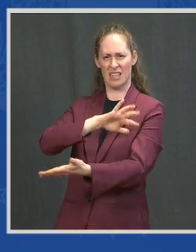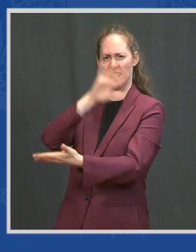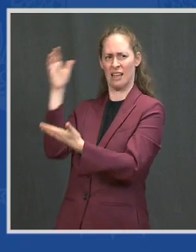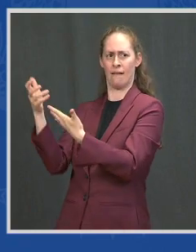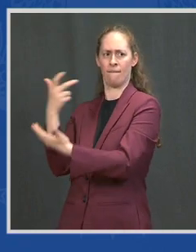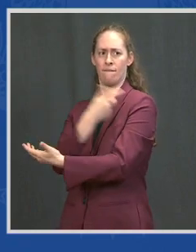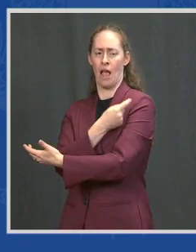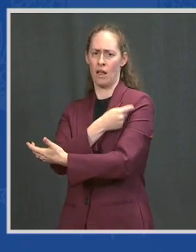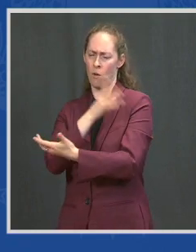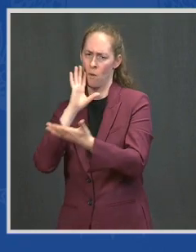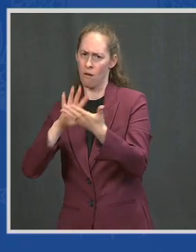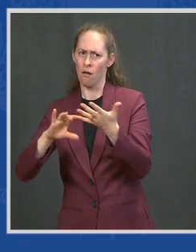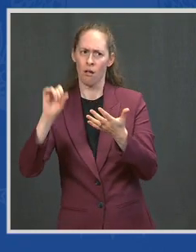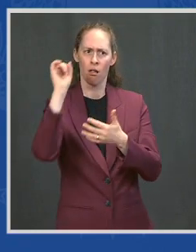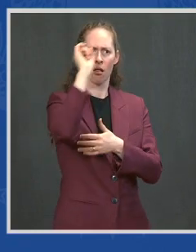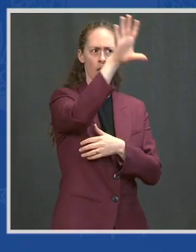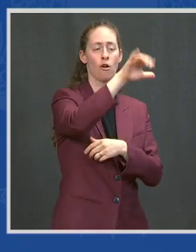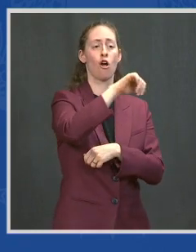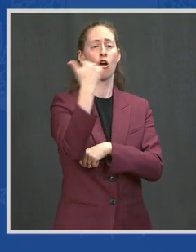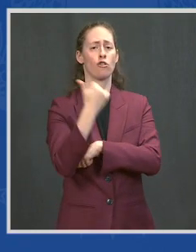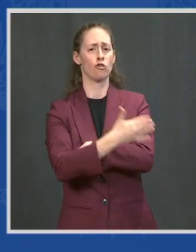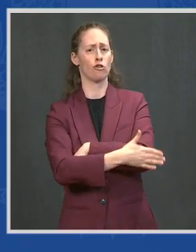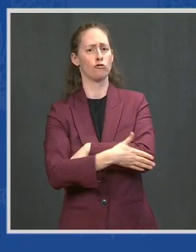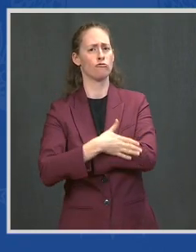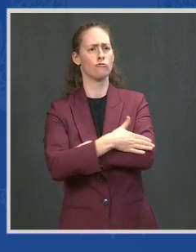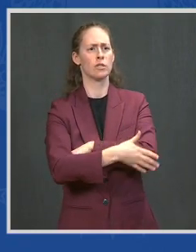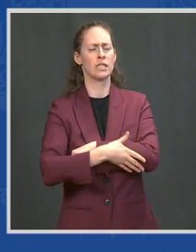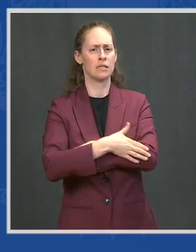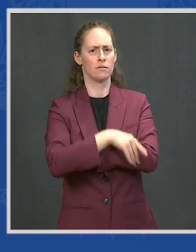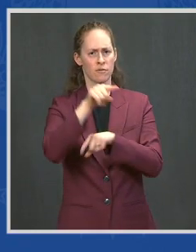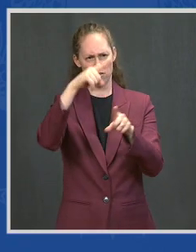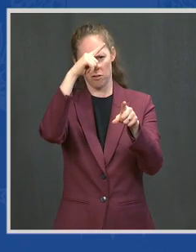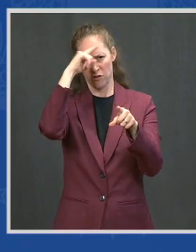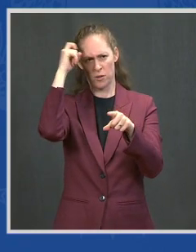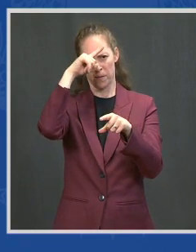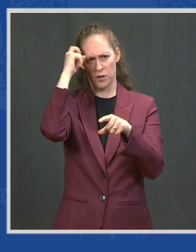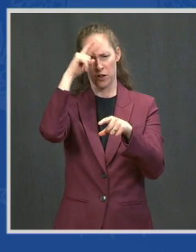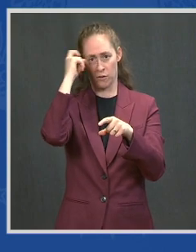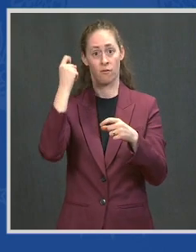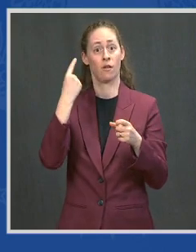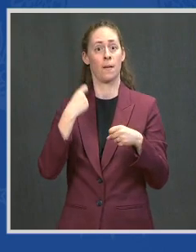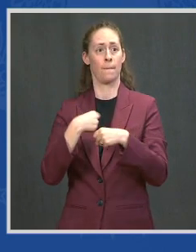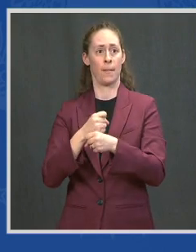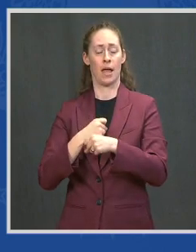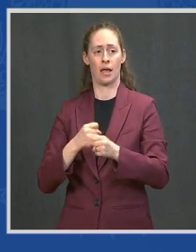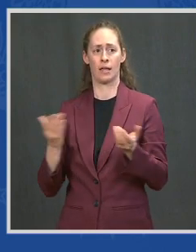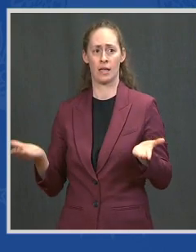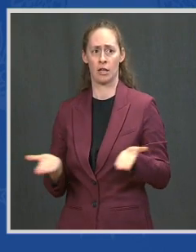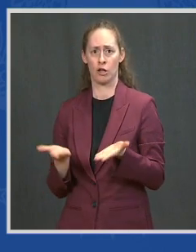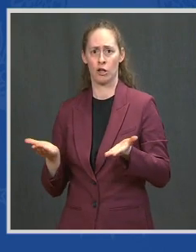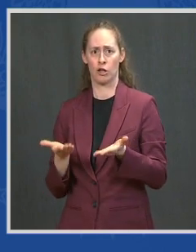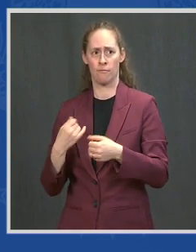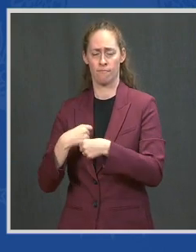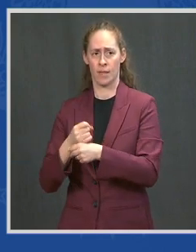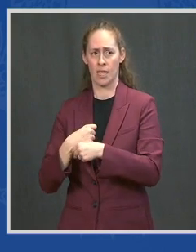That means of all the vaccines we've produced for the United States at that time will have given about 10 percent